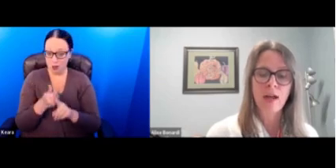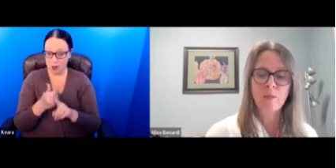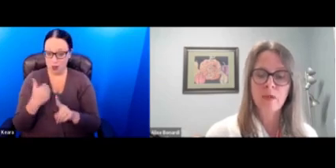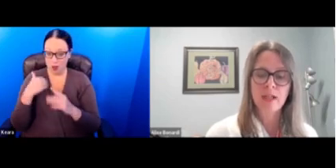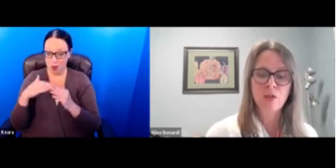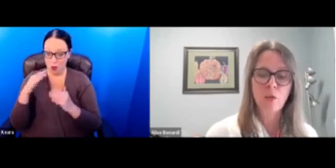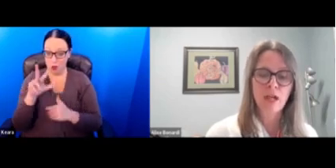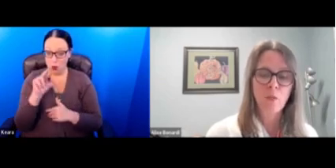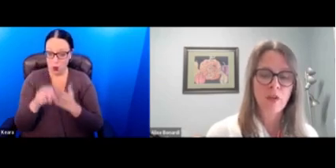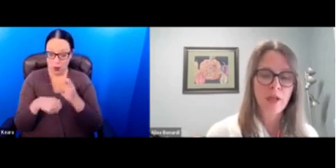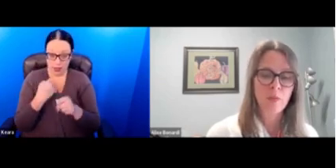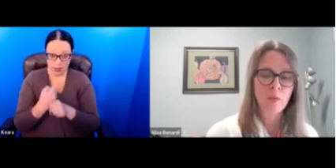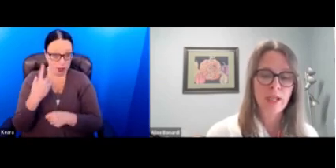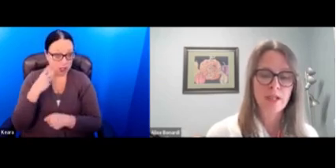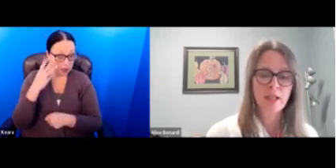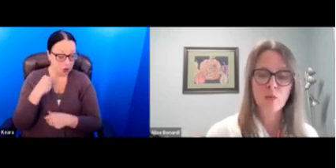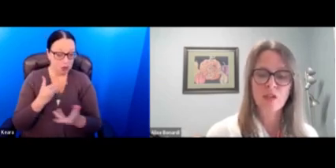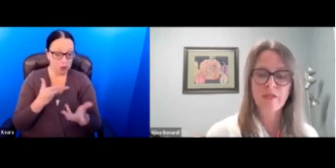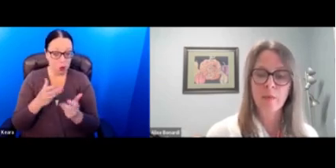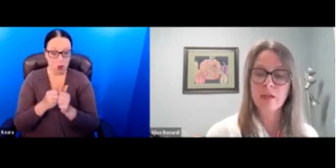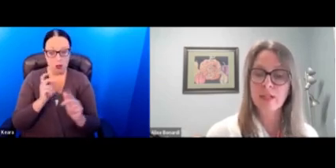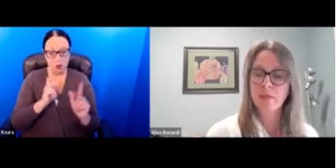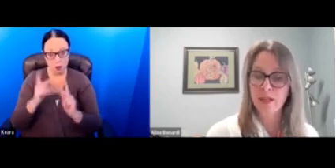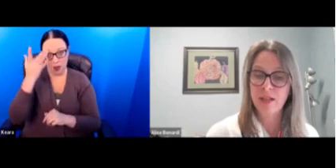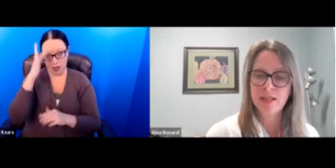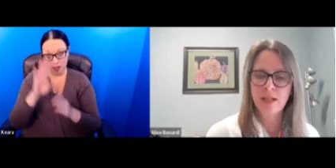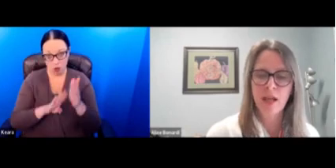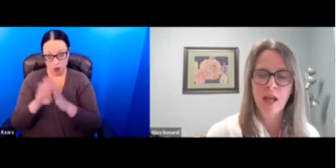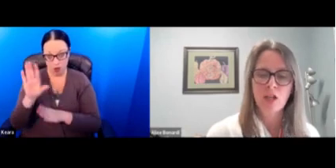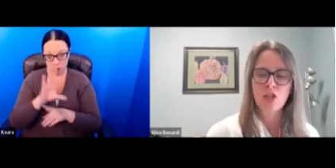experience working with people with intellectual and developmental disabilities. She